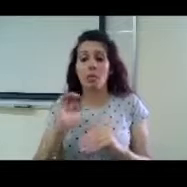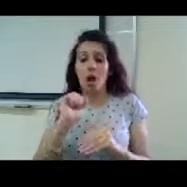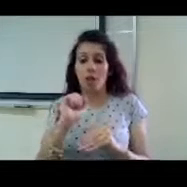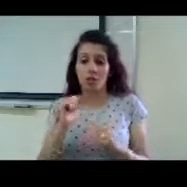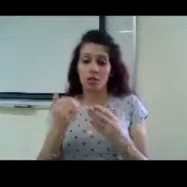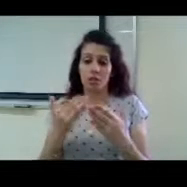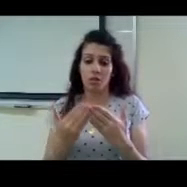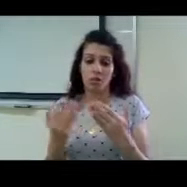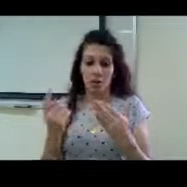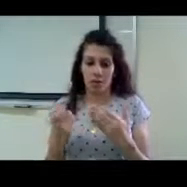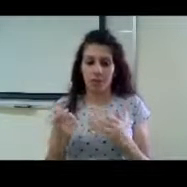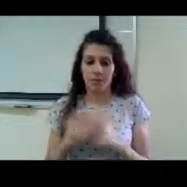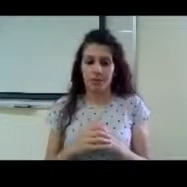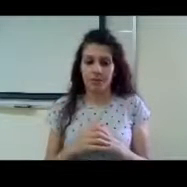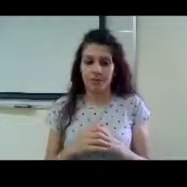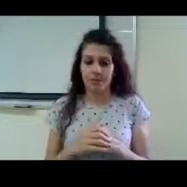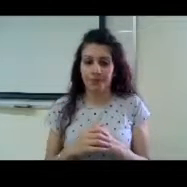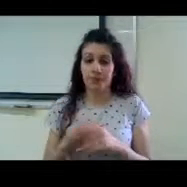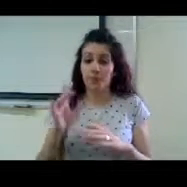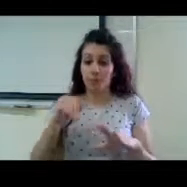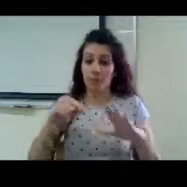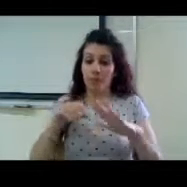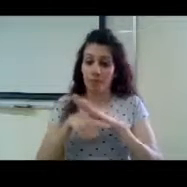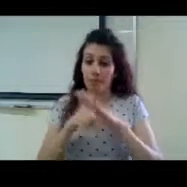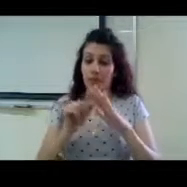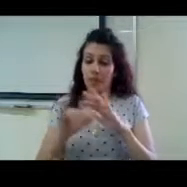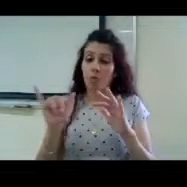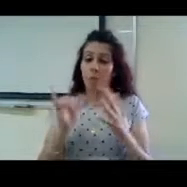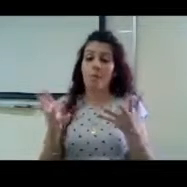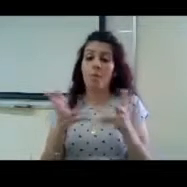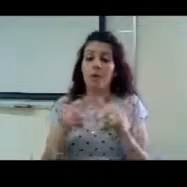strategic plan is anchored in the goals of the human resource development